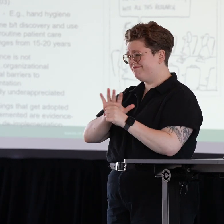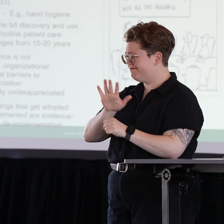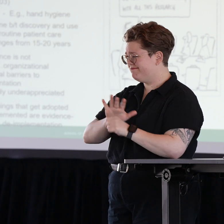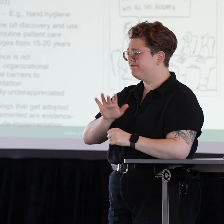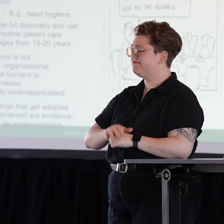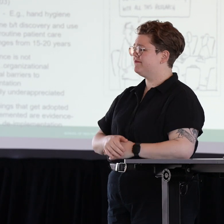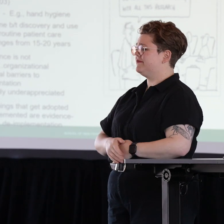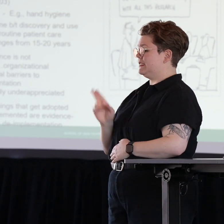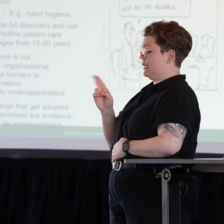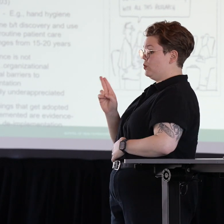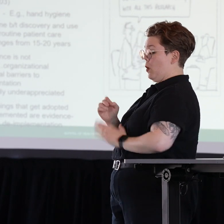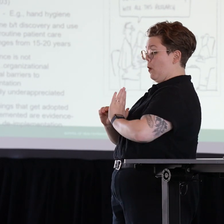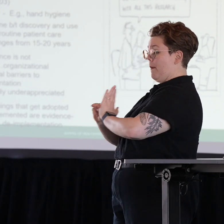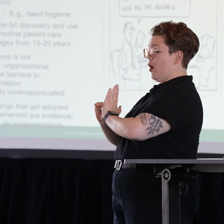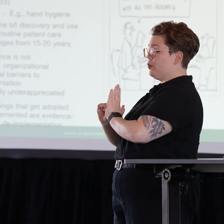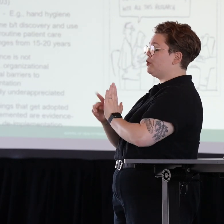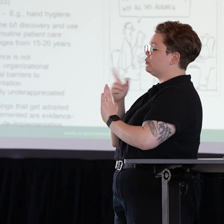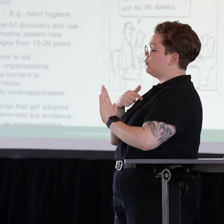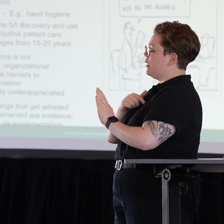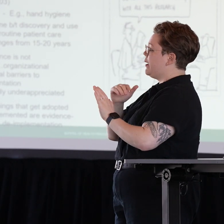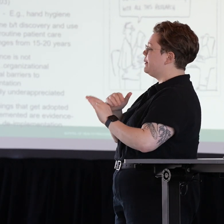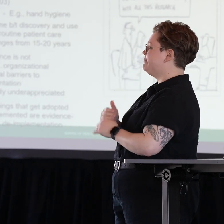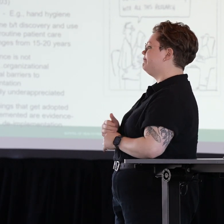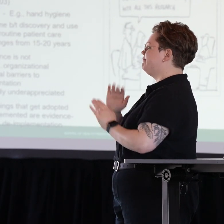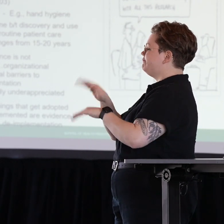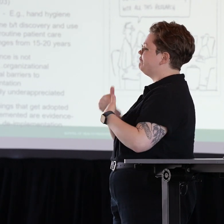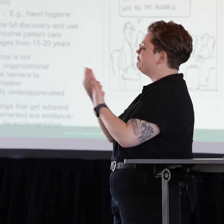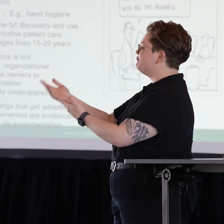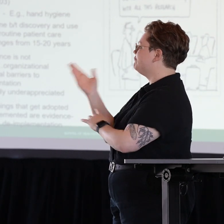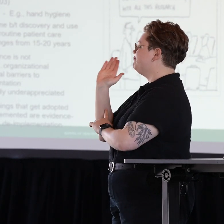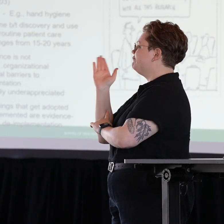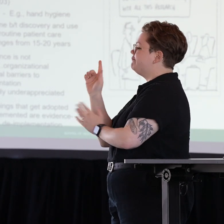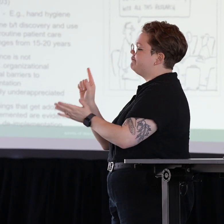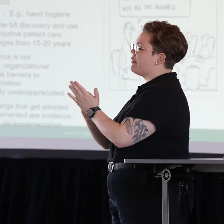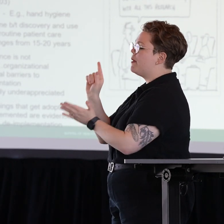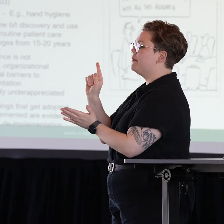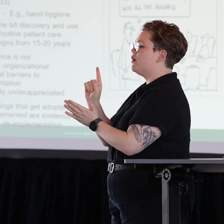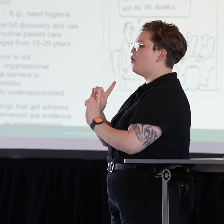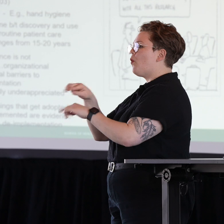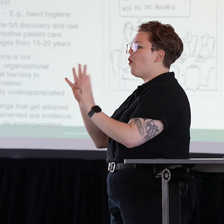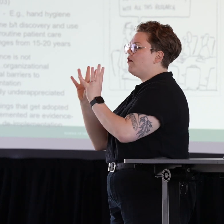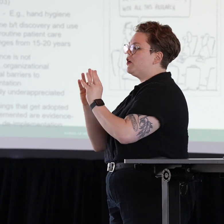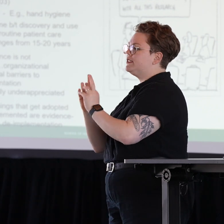be where we would go out, present a paper in a peer reviewed journal, maybe go to a conference and hope that people